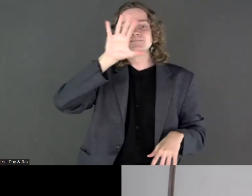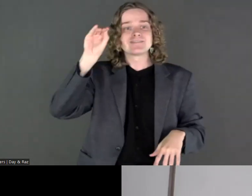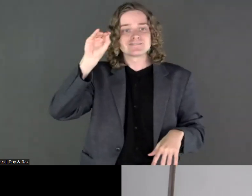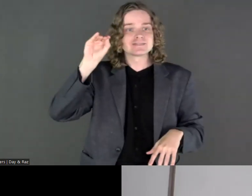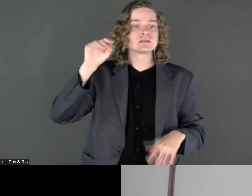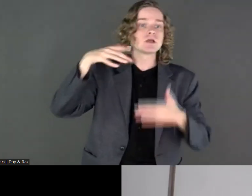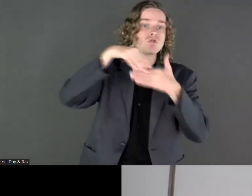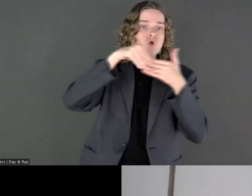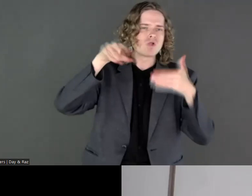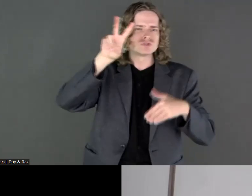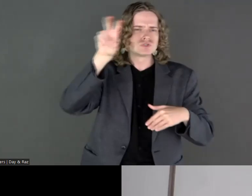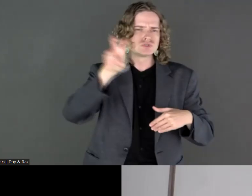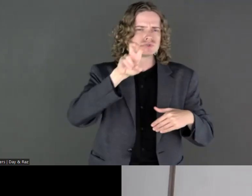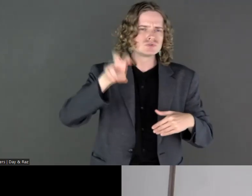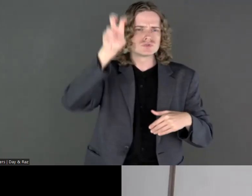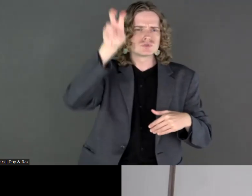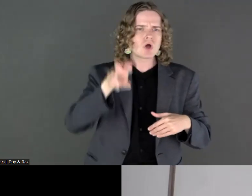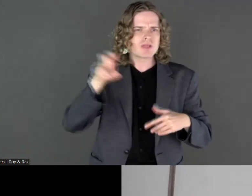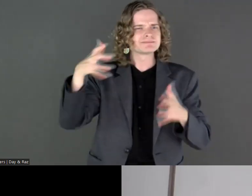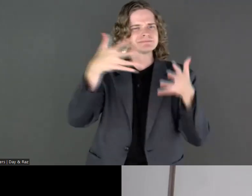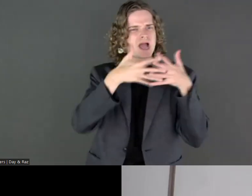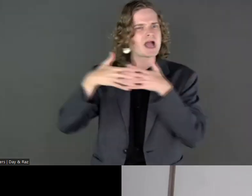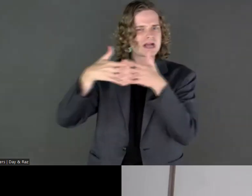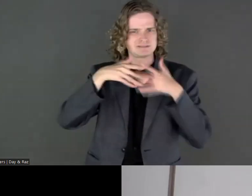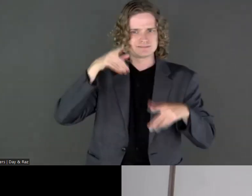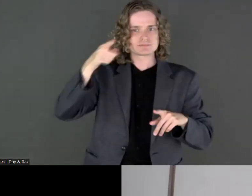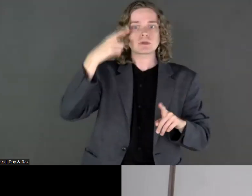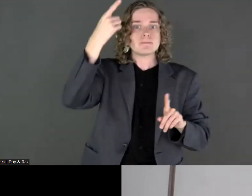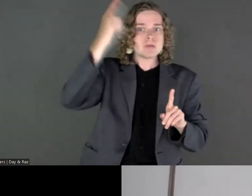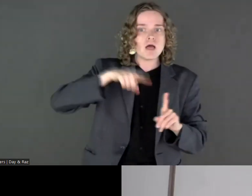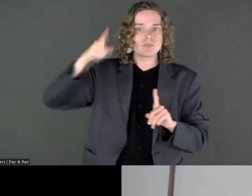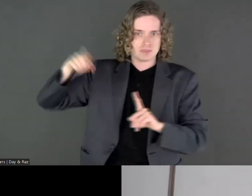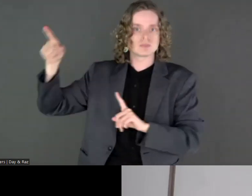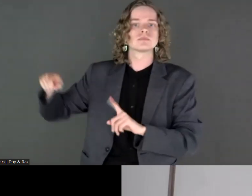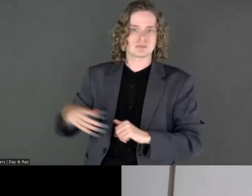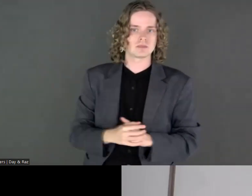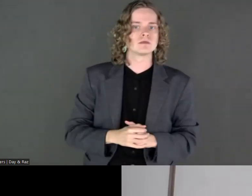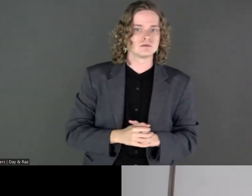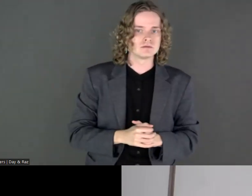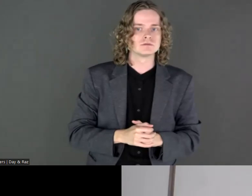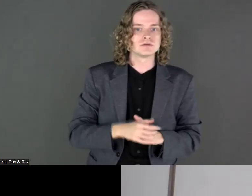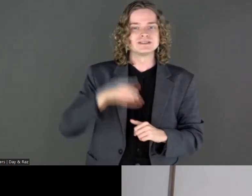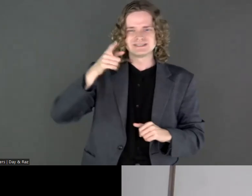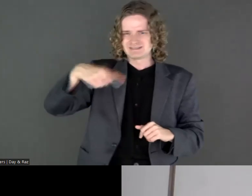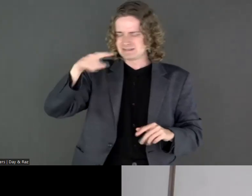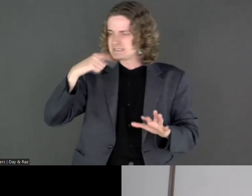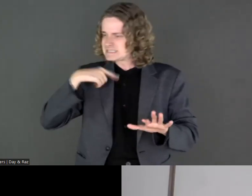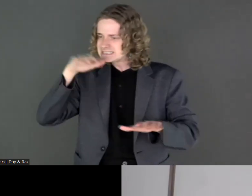donors even once. That is a very serious question at if the dollar donors could hear us, hopefully,